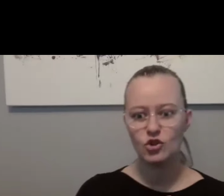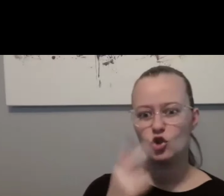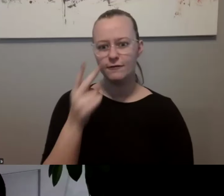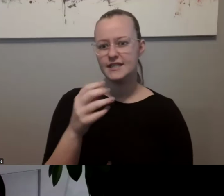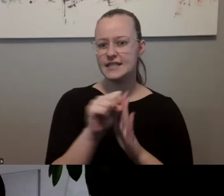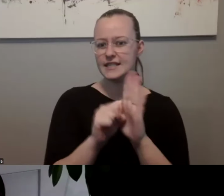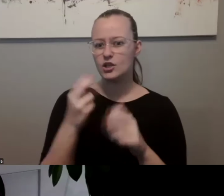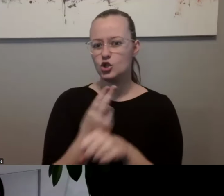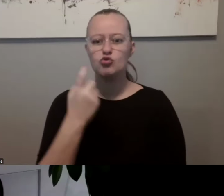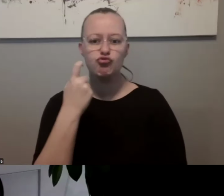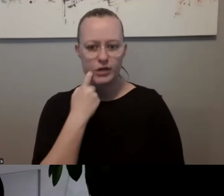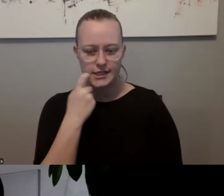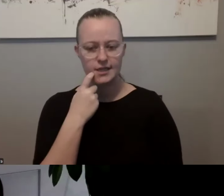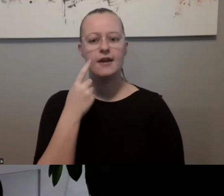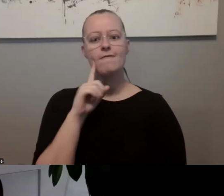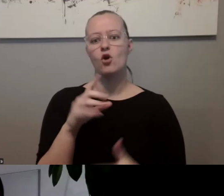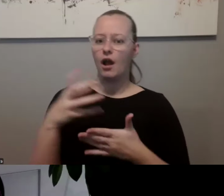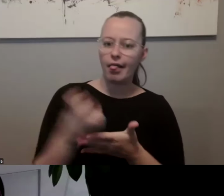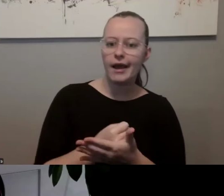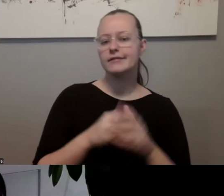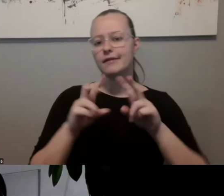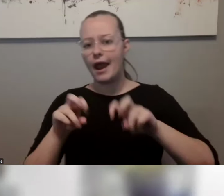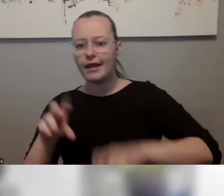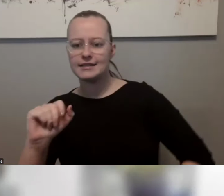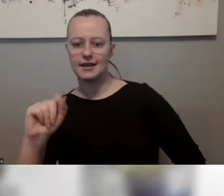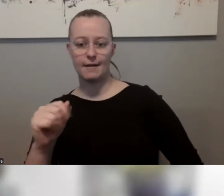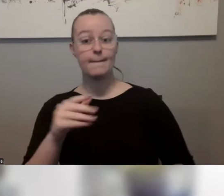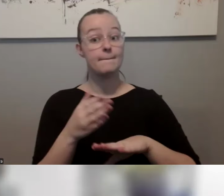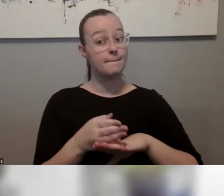states roll out recently to collect and analyze data to better understand direct care